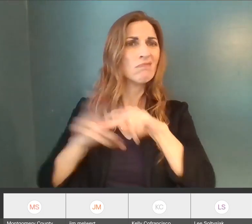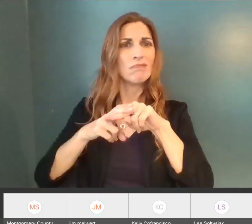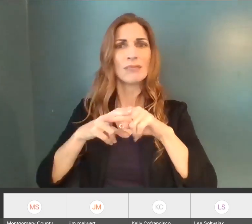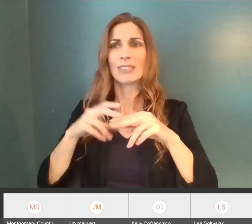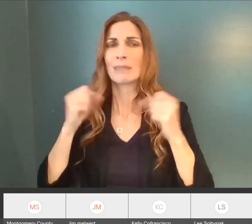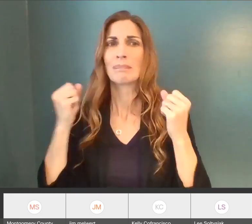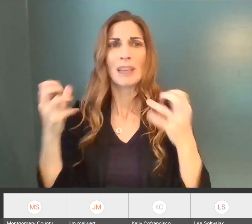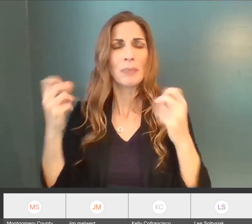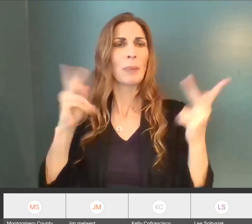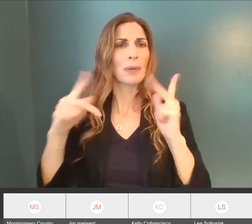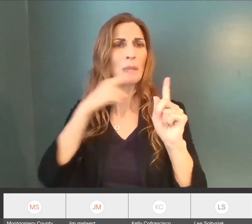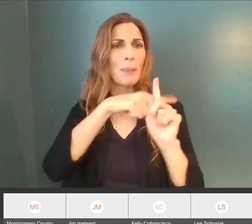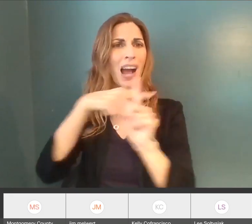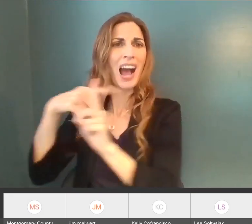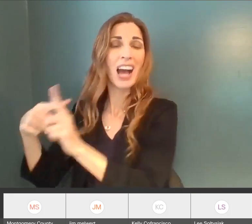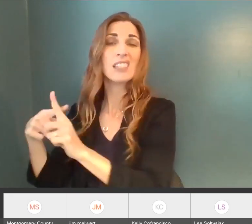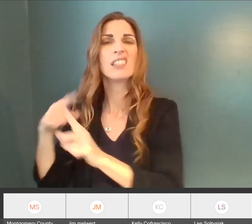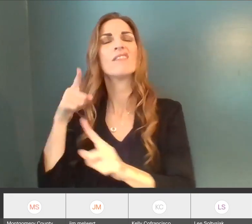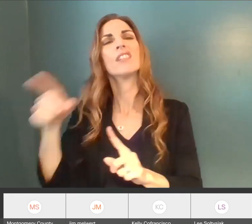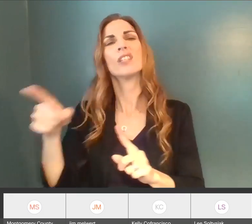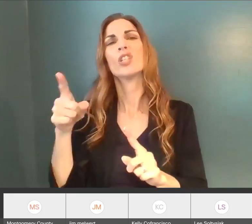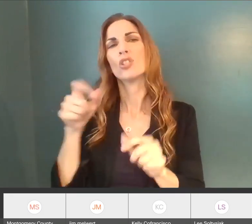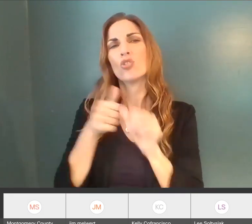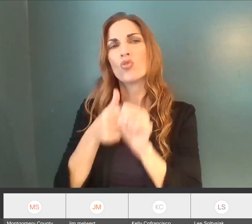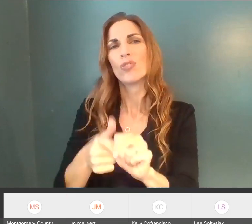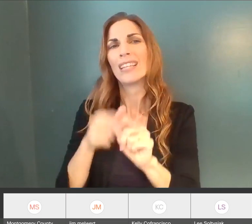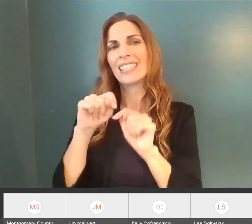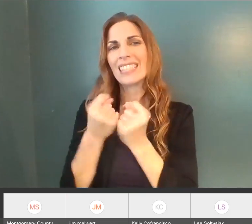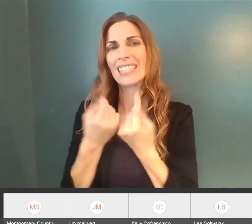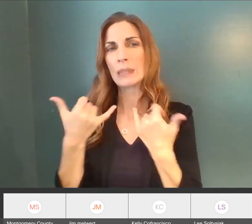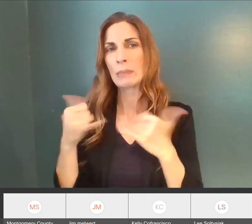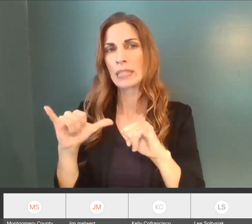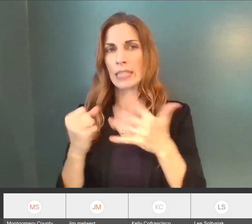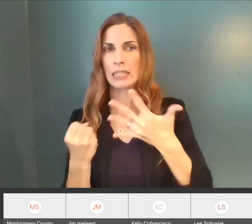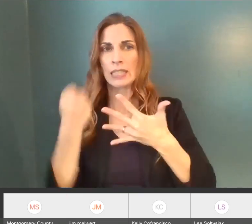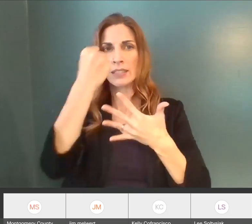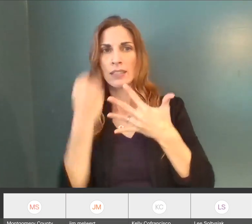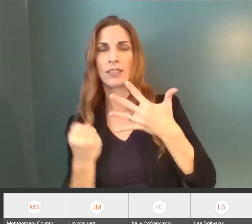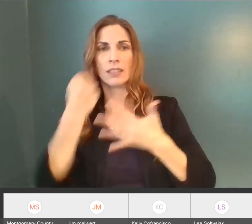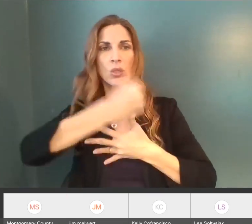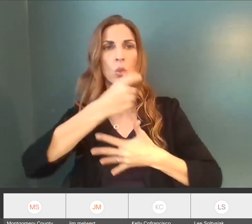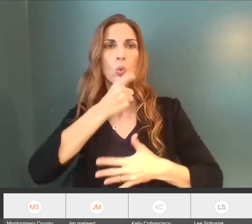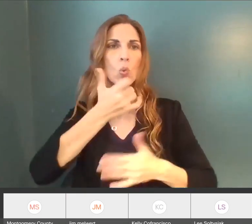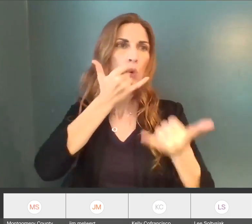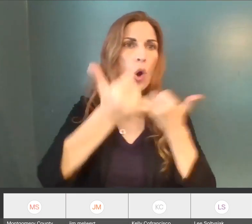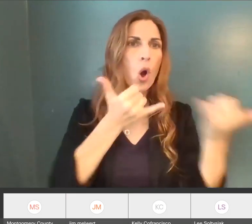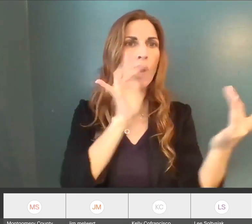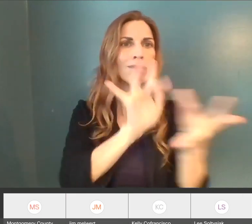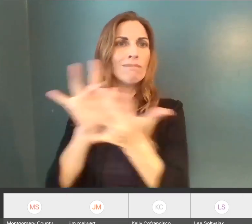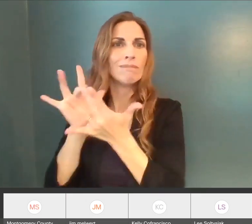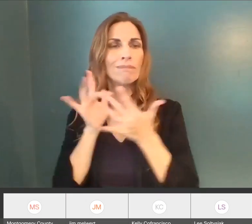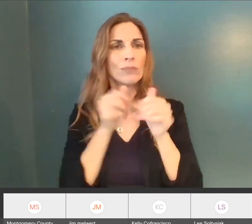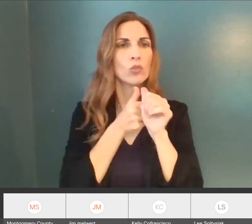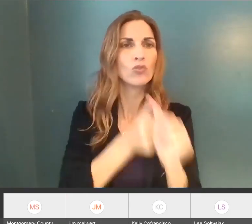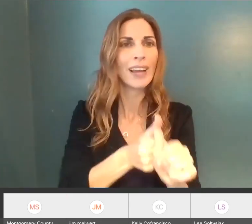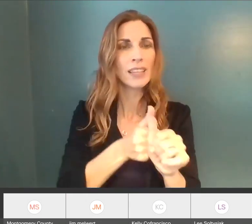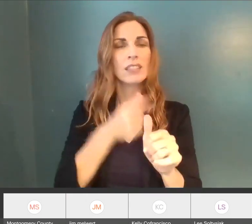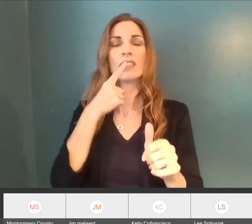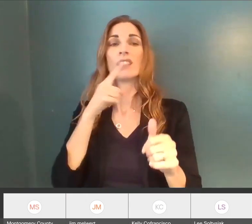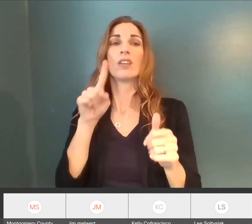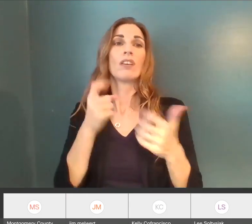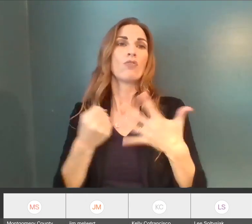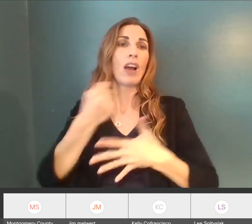the contact tracing team continues to prioritize contact tracing by prioritizing persons 18 years